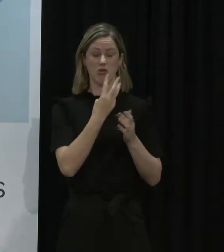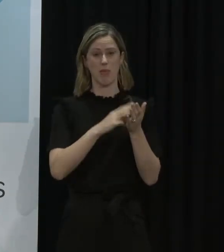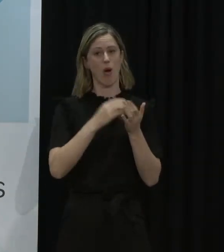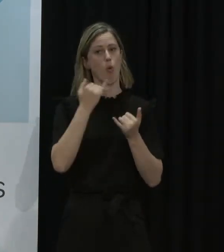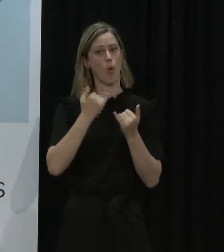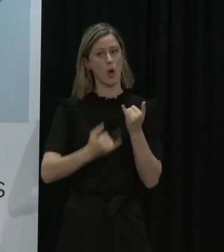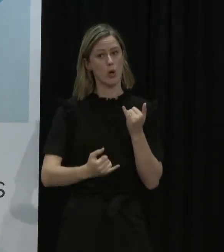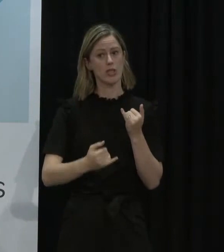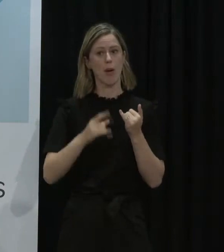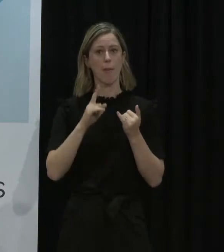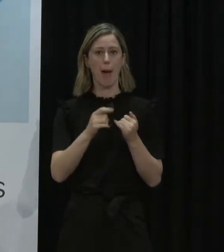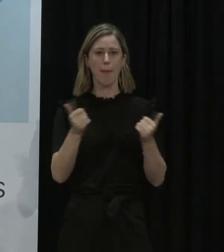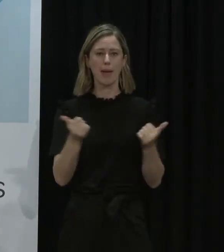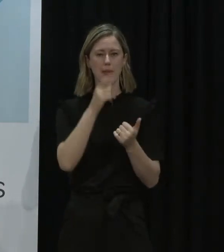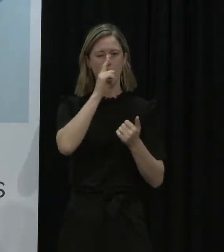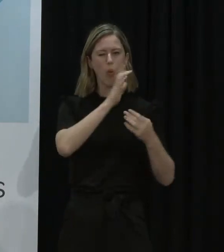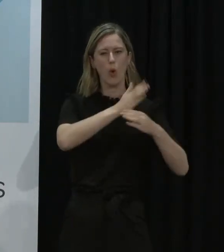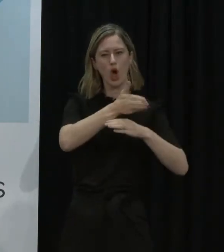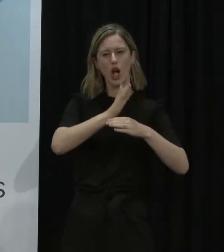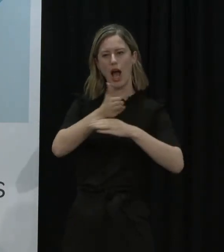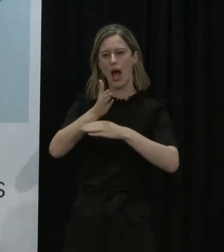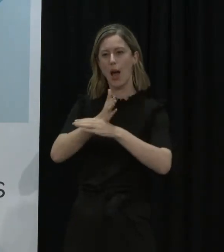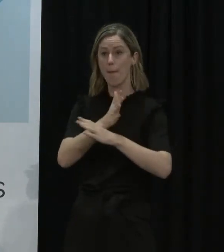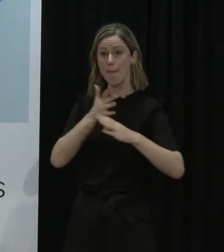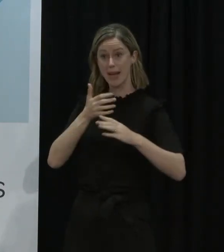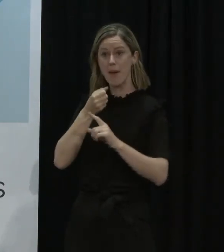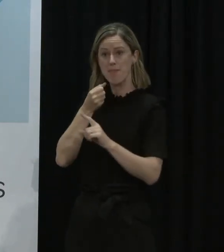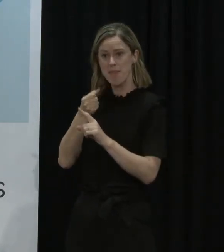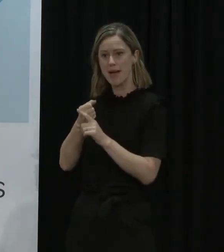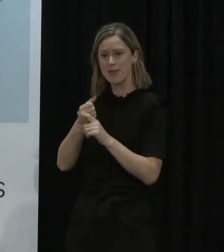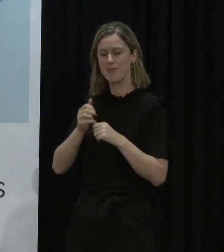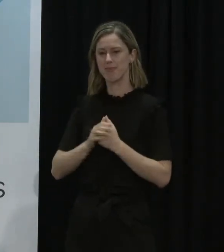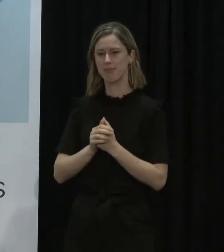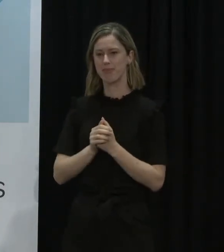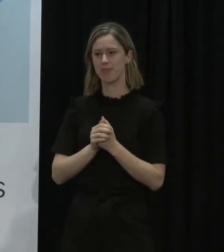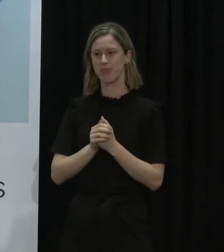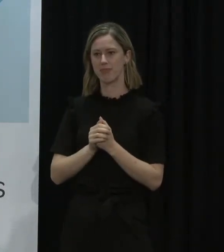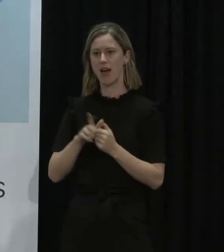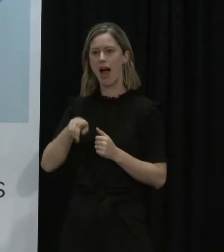COVID-19 too. The hardest months have been hard, the